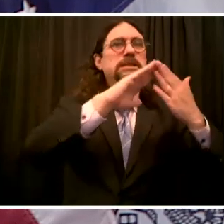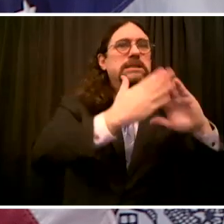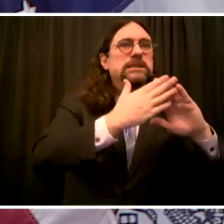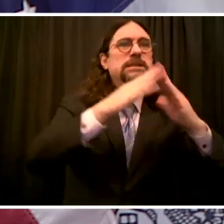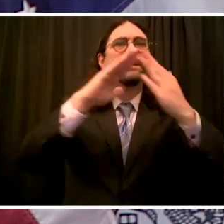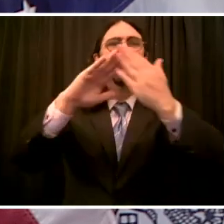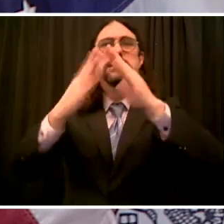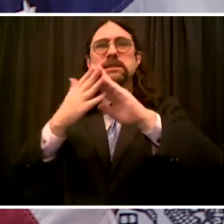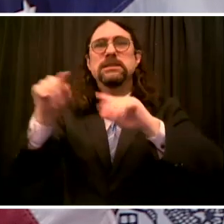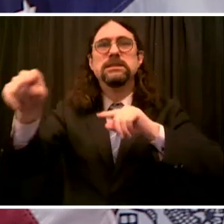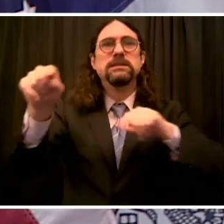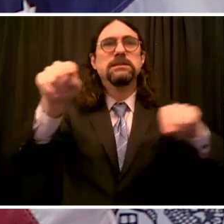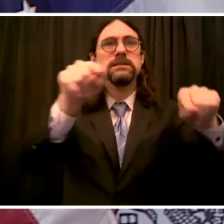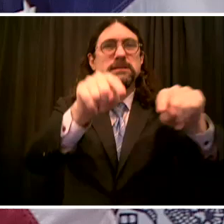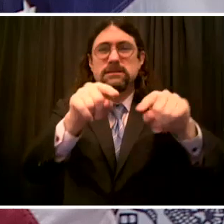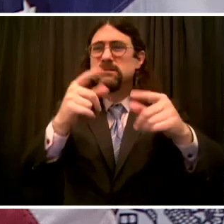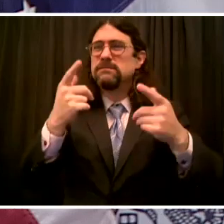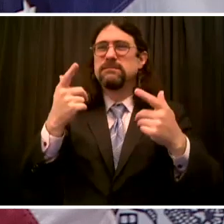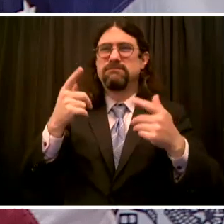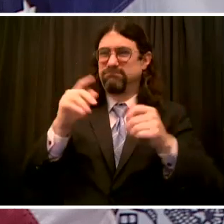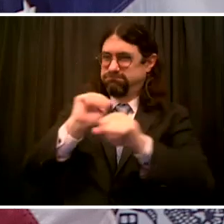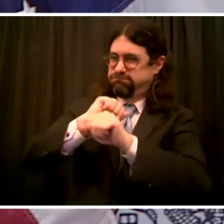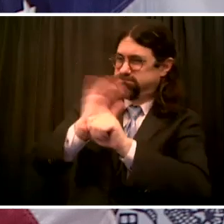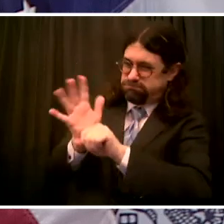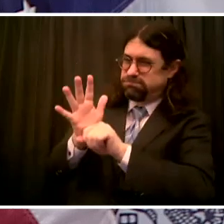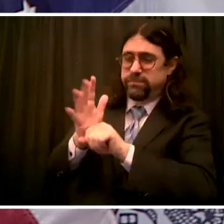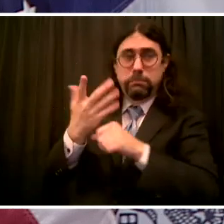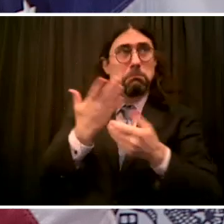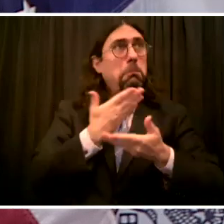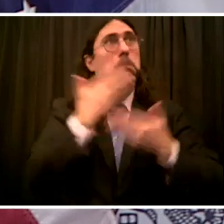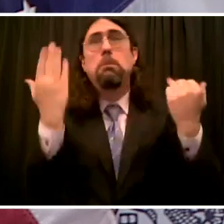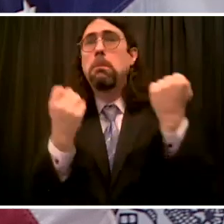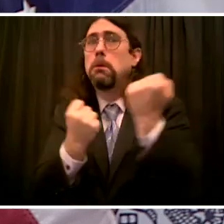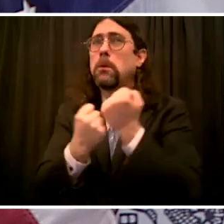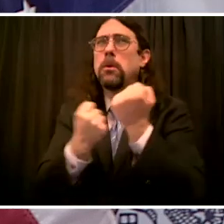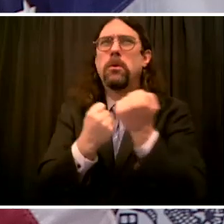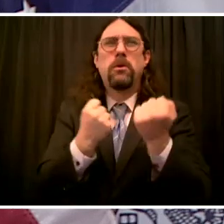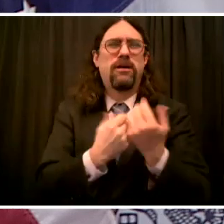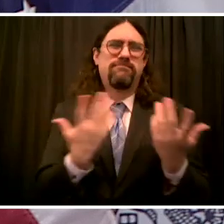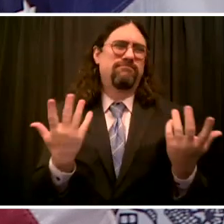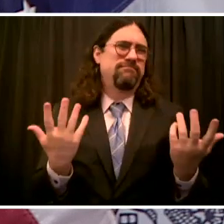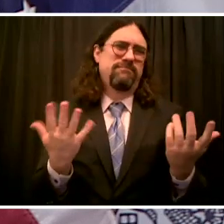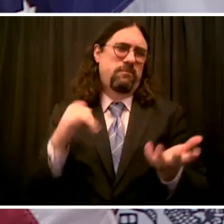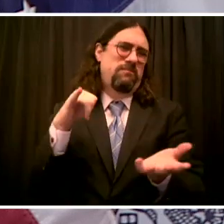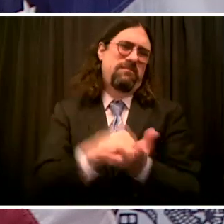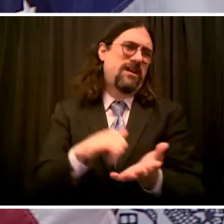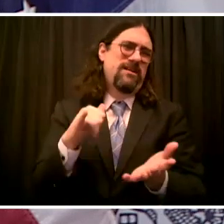AGAINST A PANDEMIC ALONE.